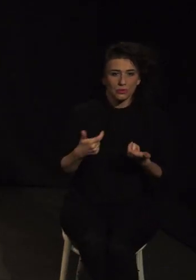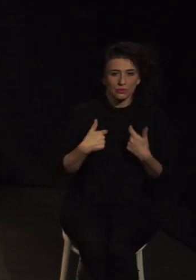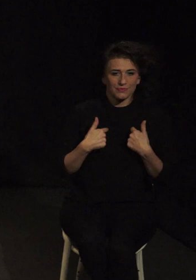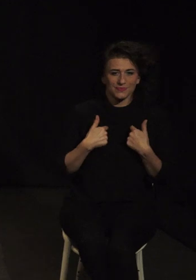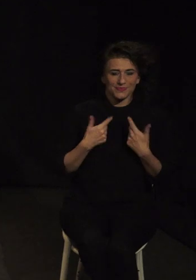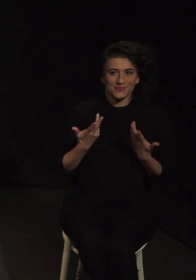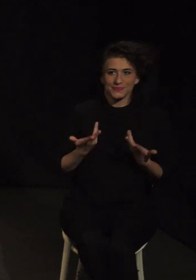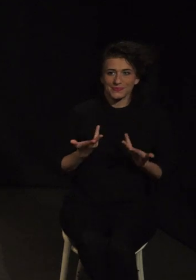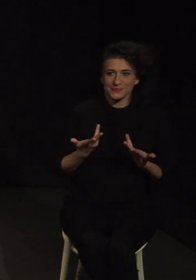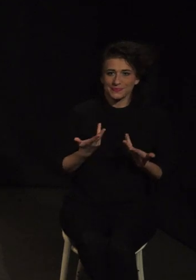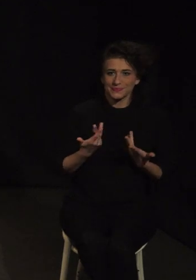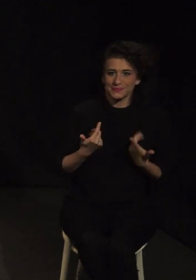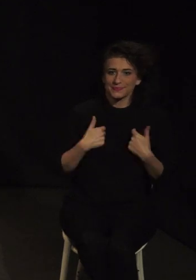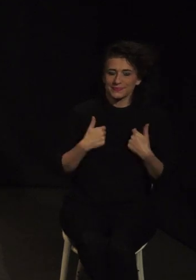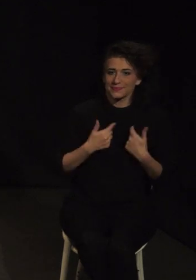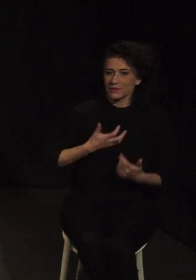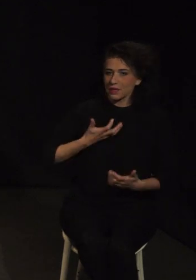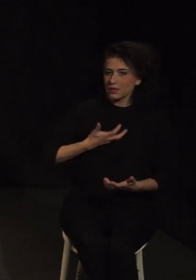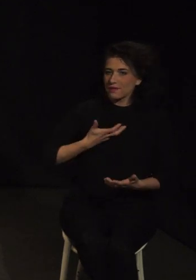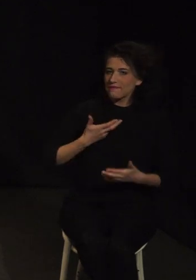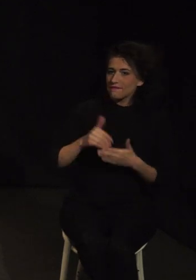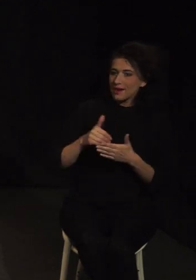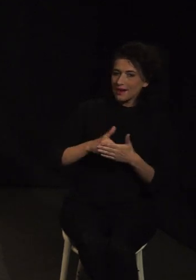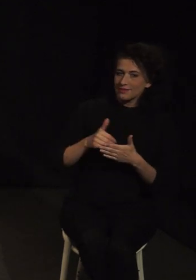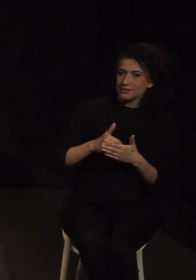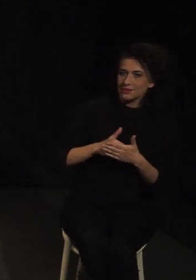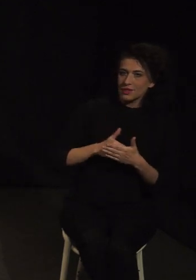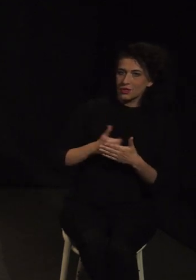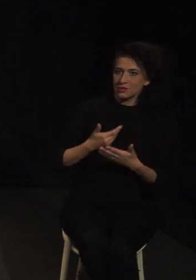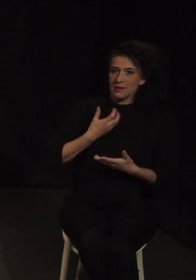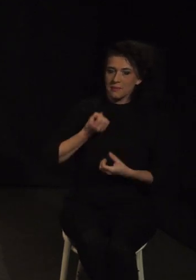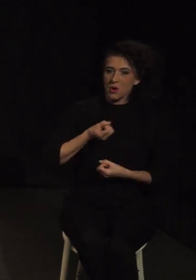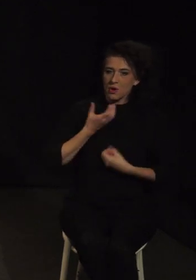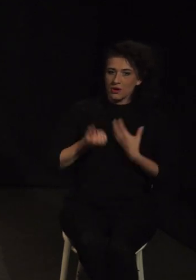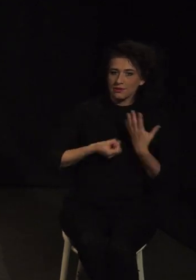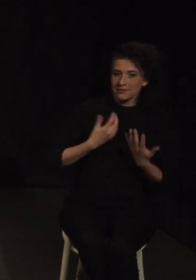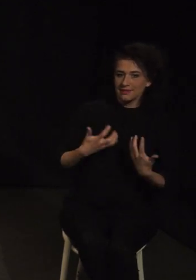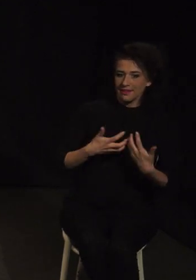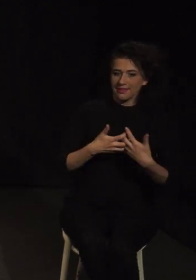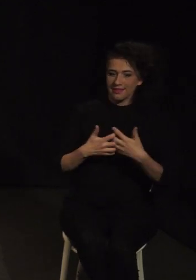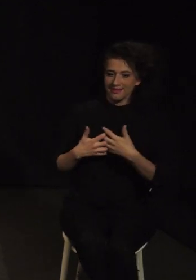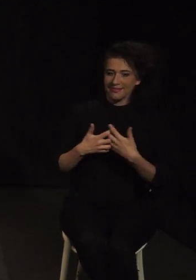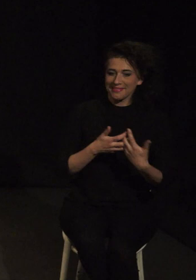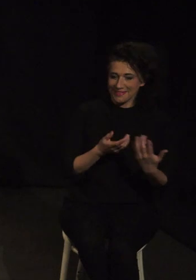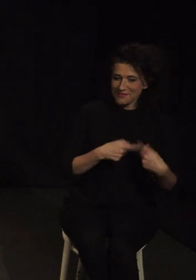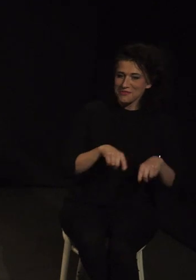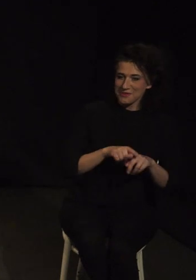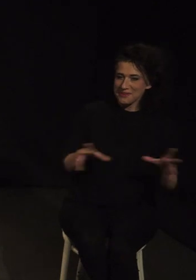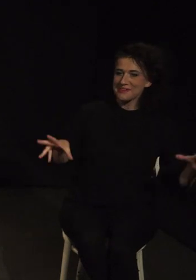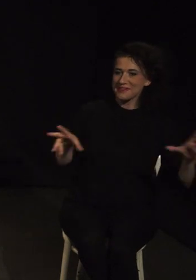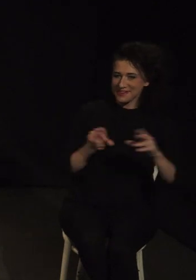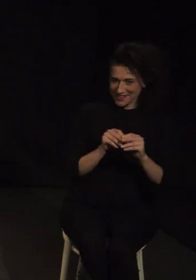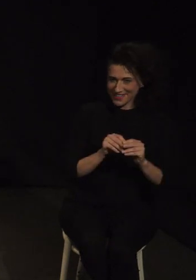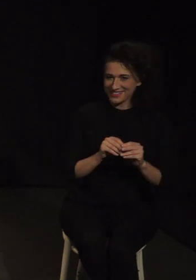However, I was so touched that we managed to do some parts of it together.